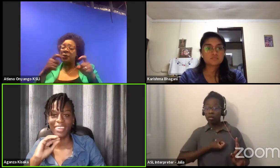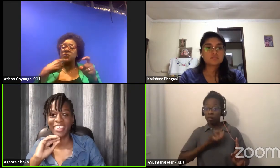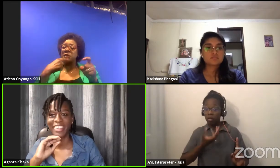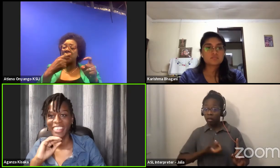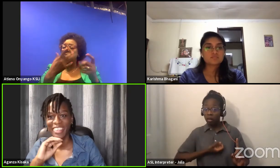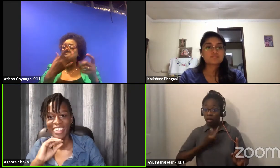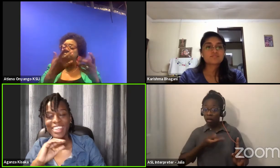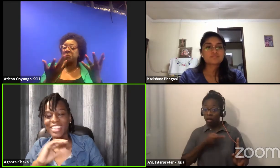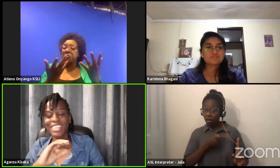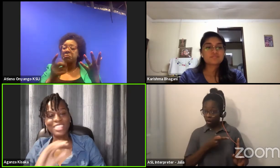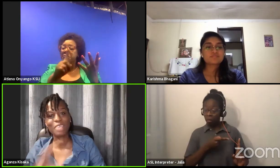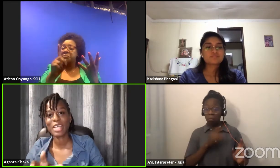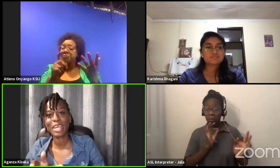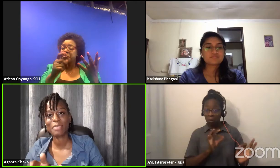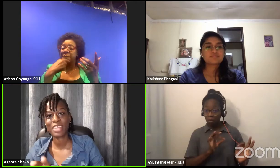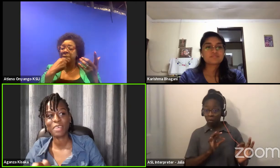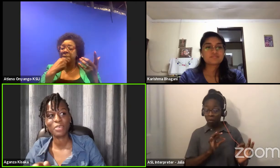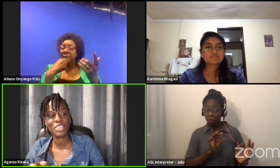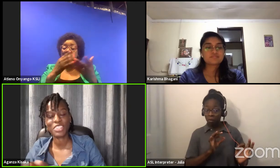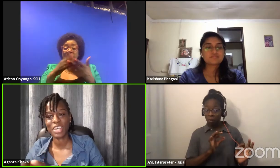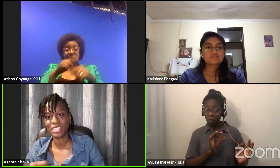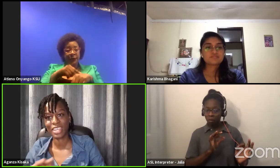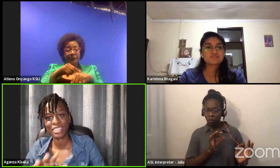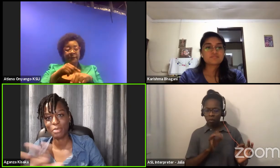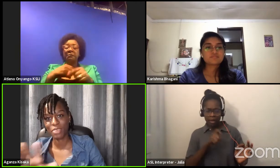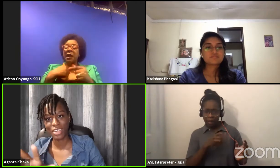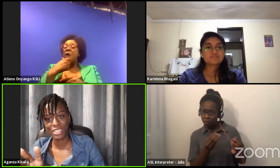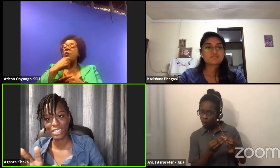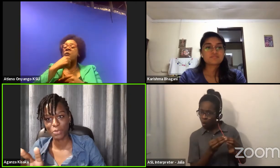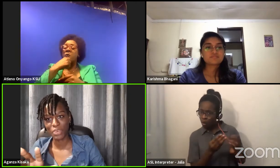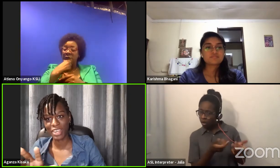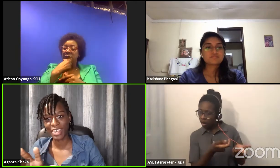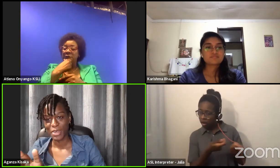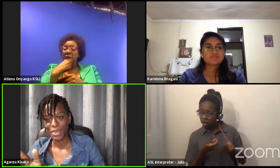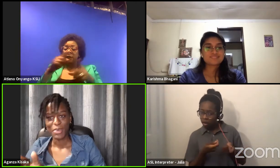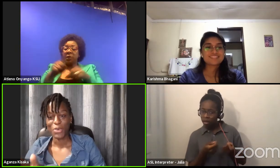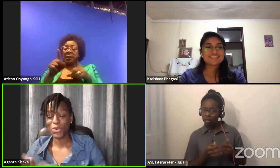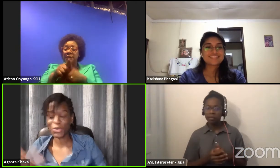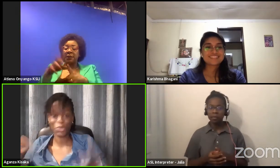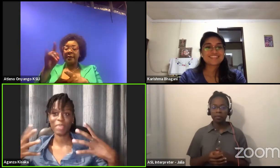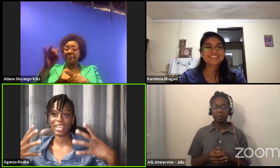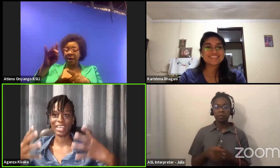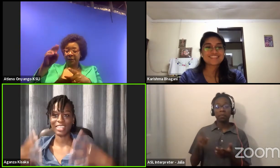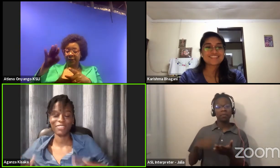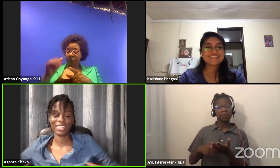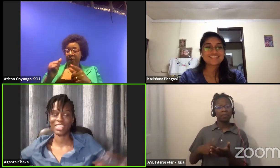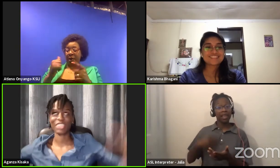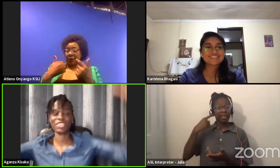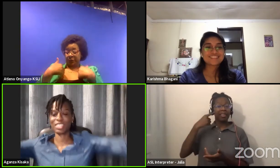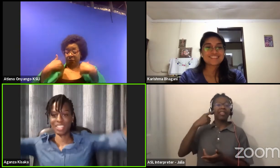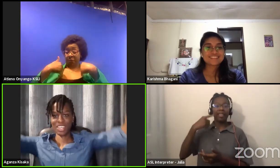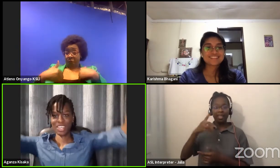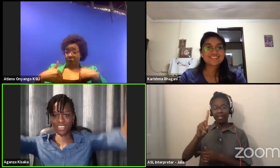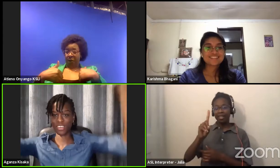(giggling) Now sometimes I wish I was like Deborah Asiimwe who to me feels like she just, you know